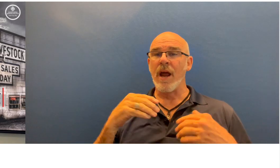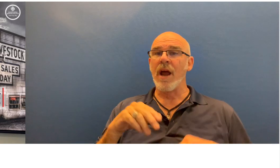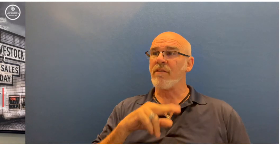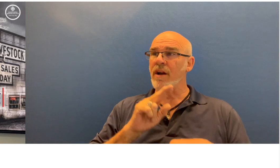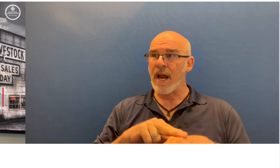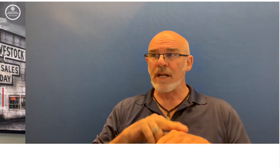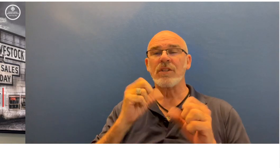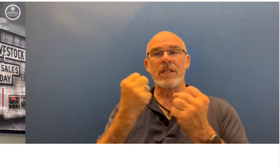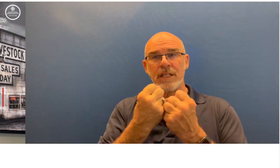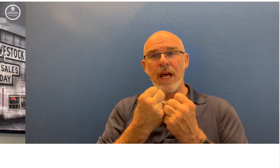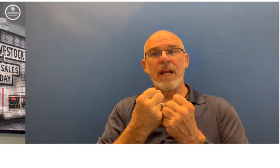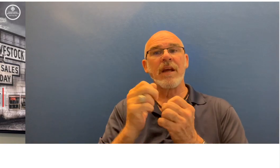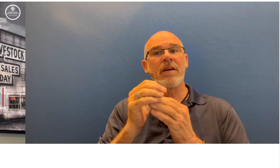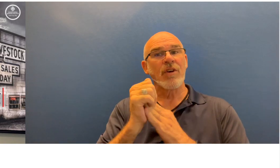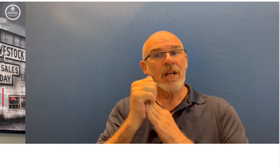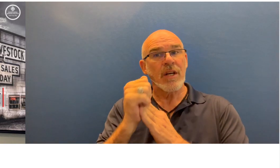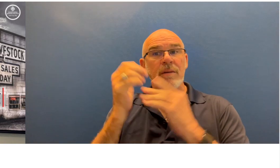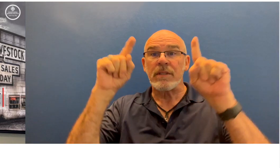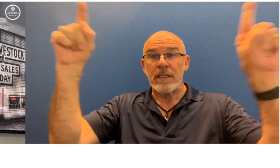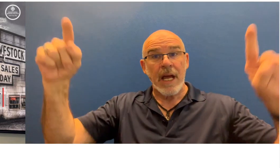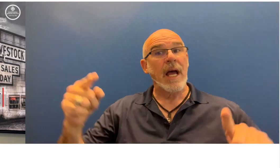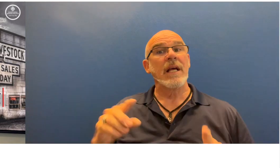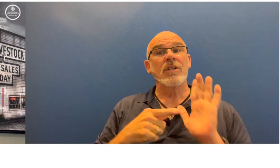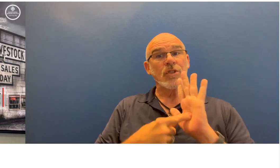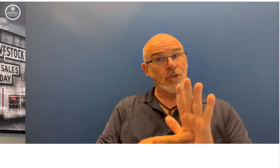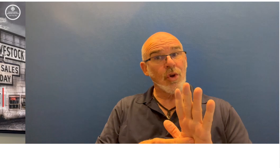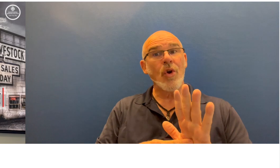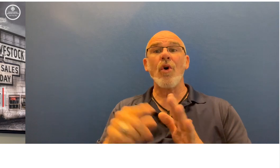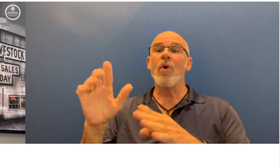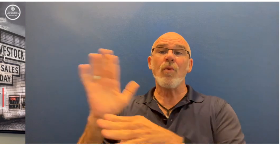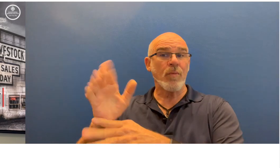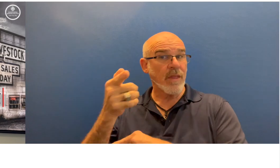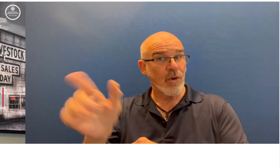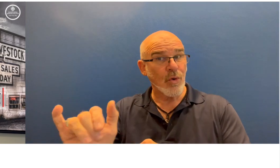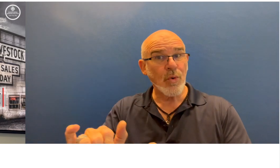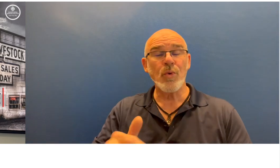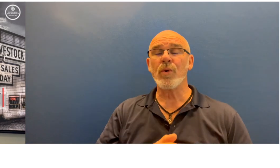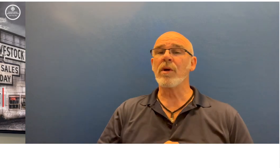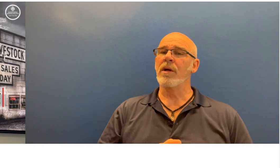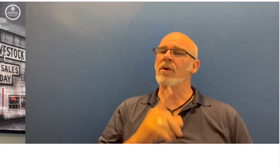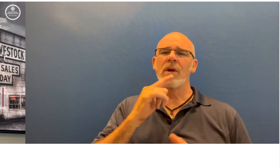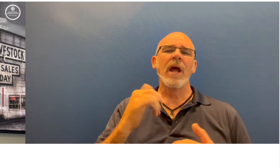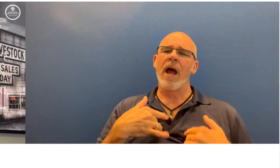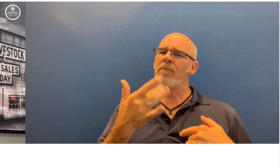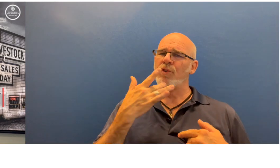puts in their lecturers on there. And so you can see these famous leaders giving a talk. It's my place to hang out.